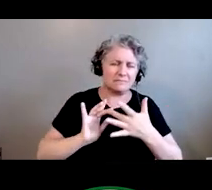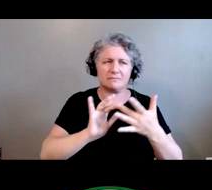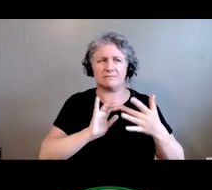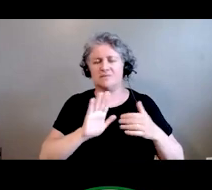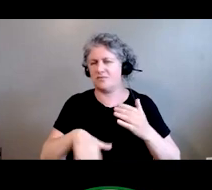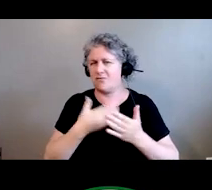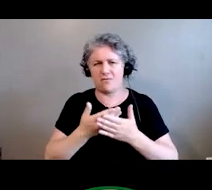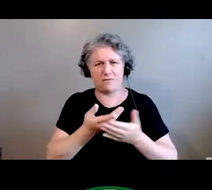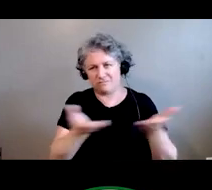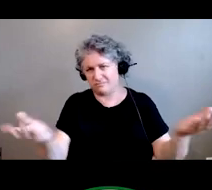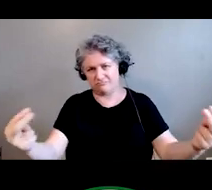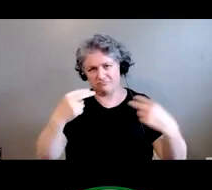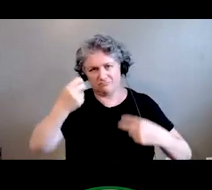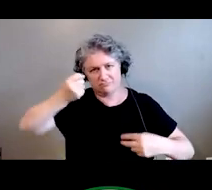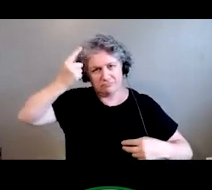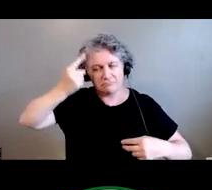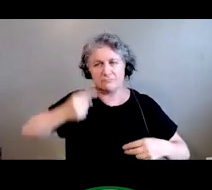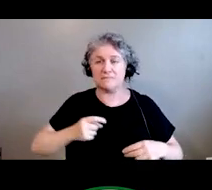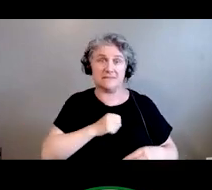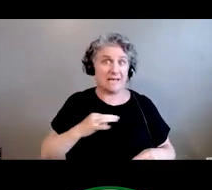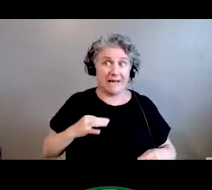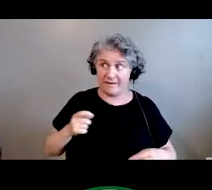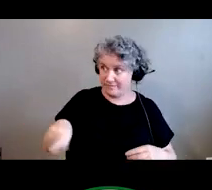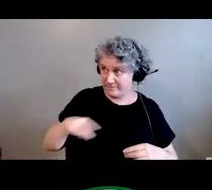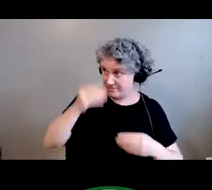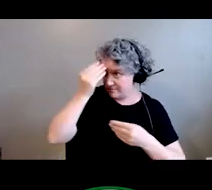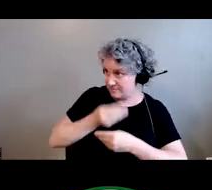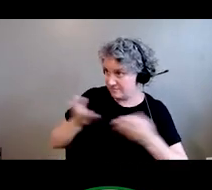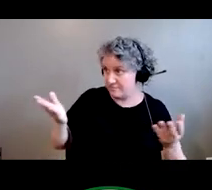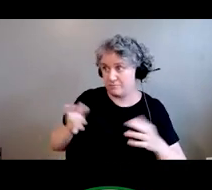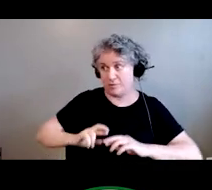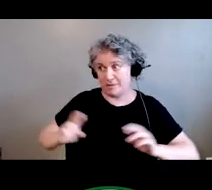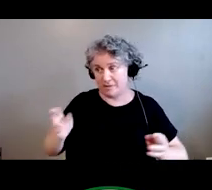And I think again, just, you know, encouraging people, we need the outdoors more than ever before.